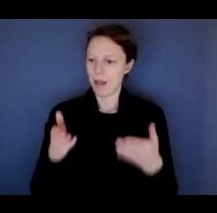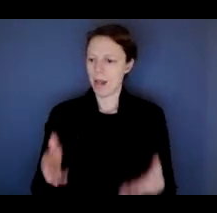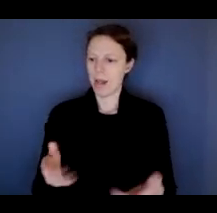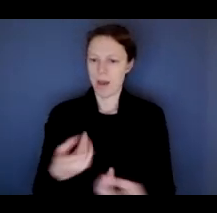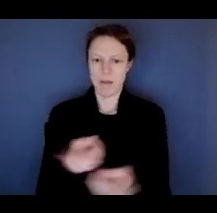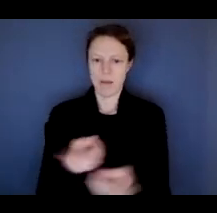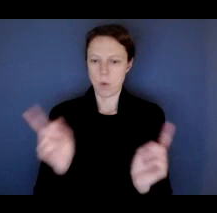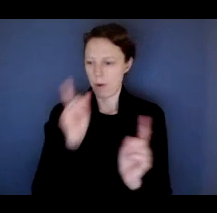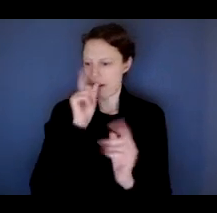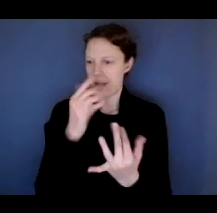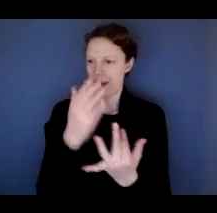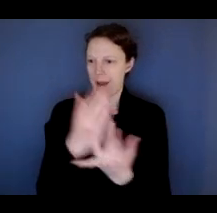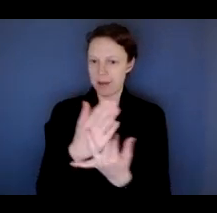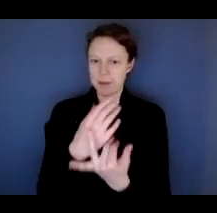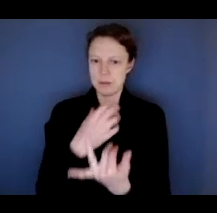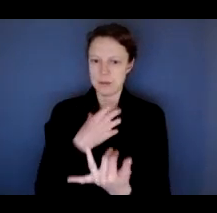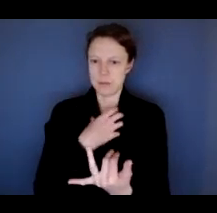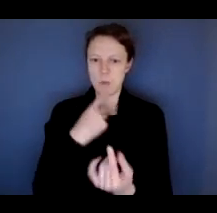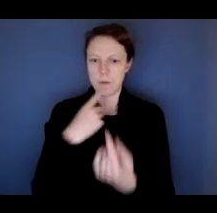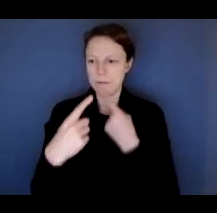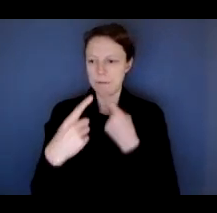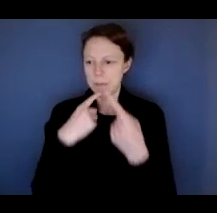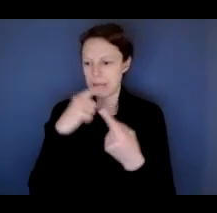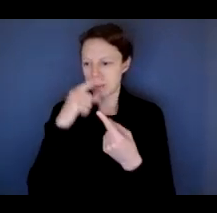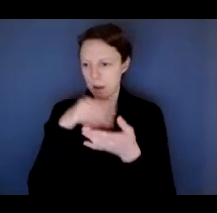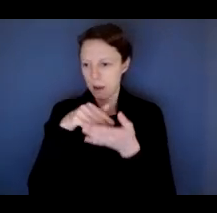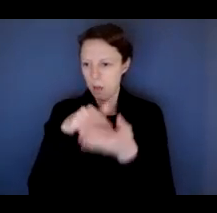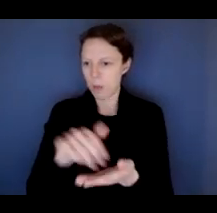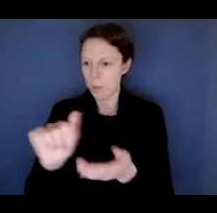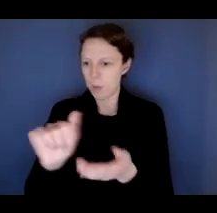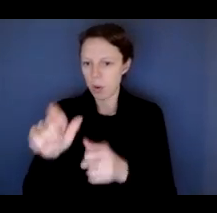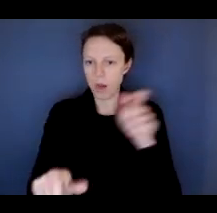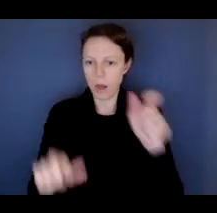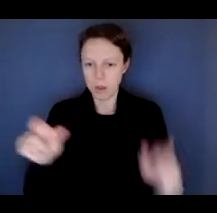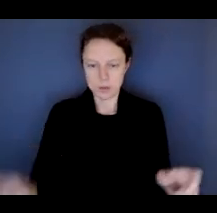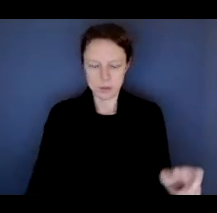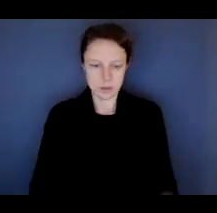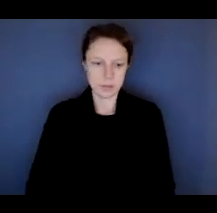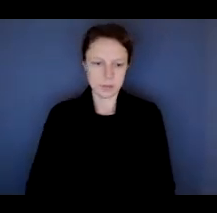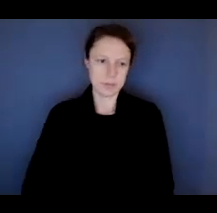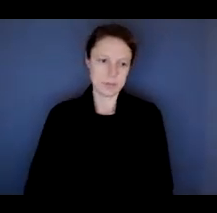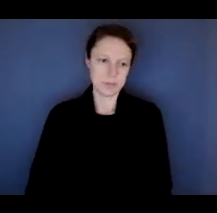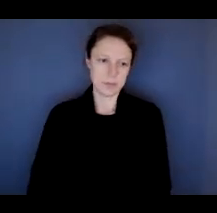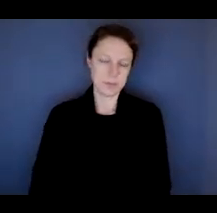further information that could help your clients. We've got a lot of lawyers today.